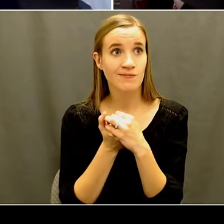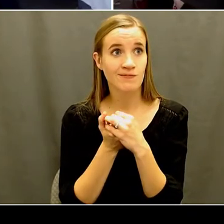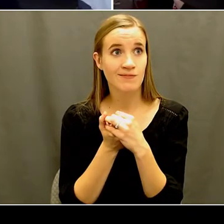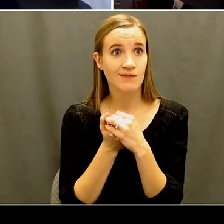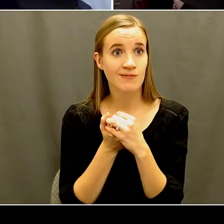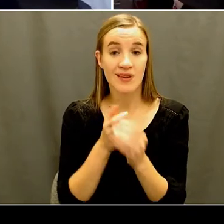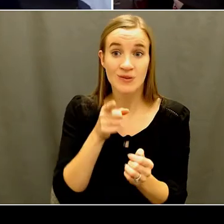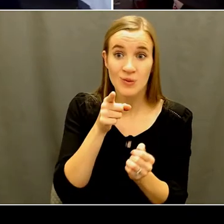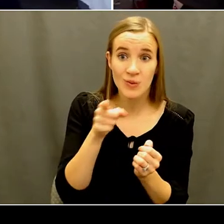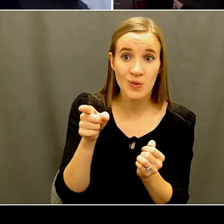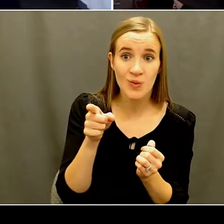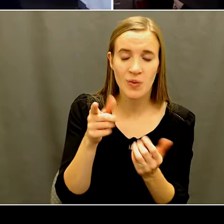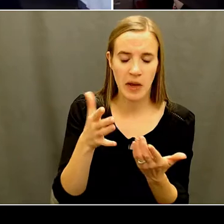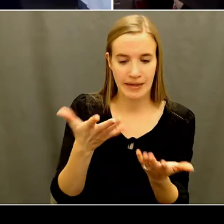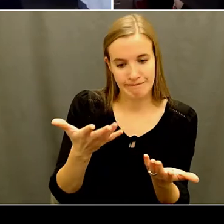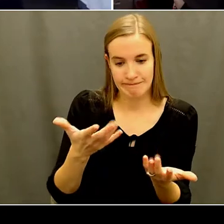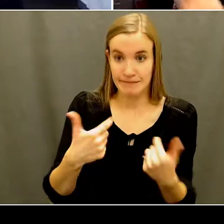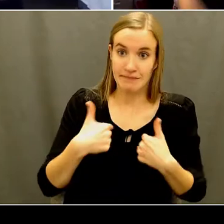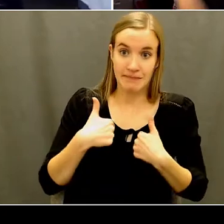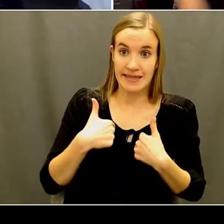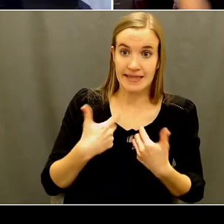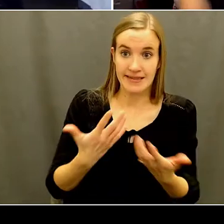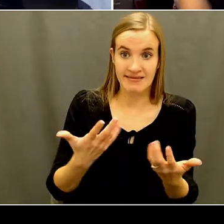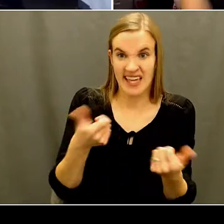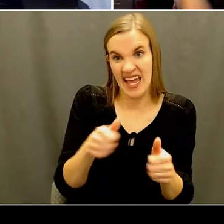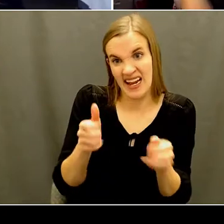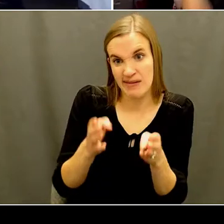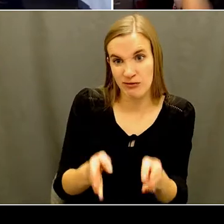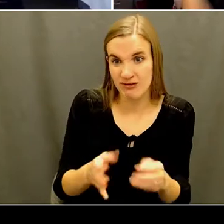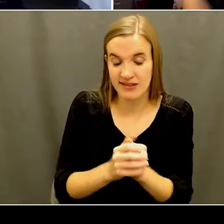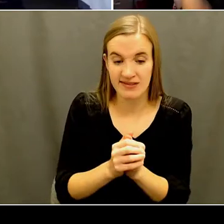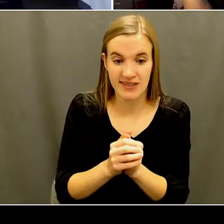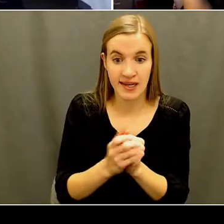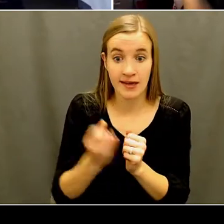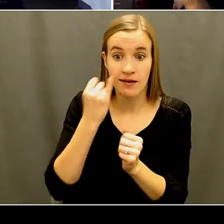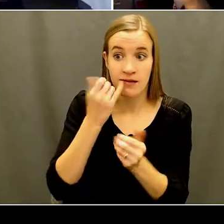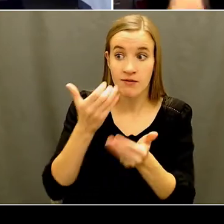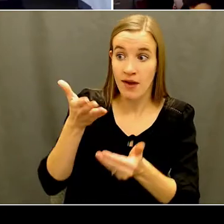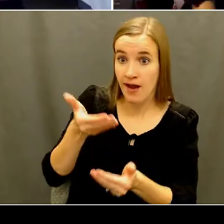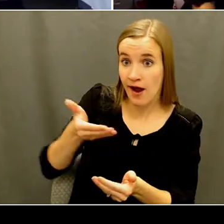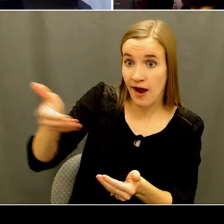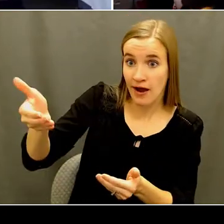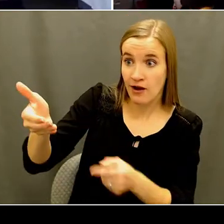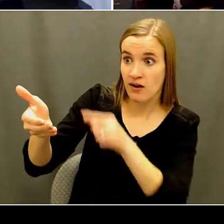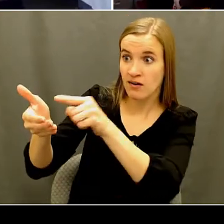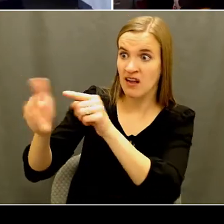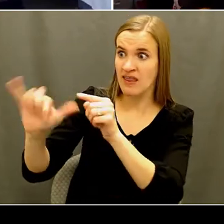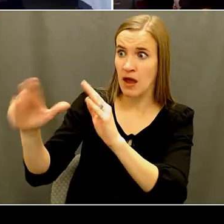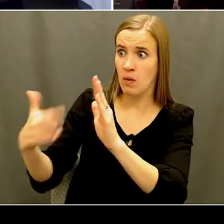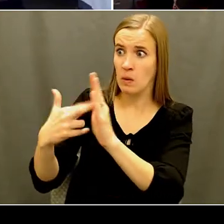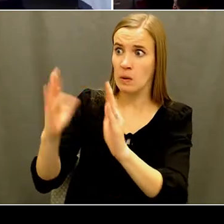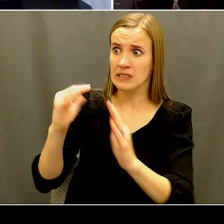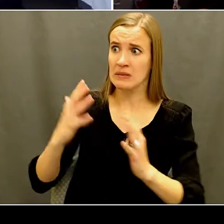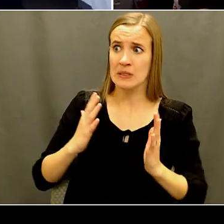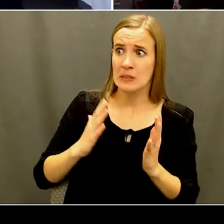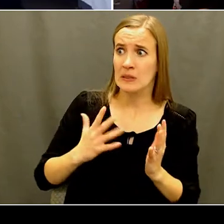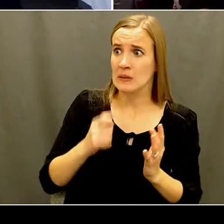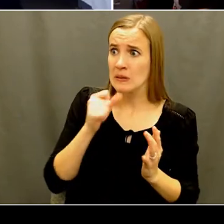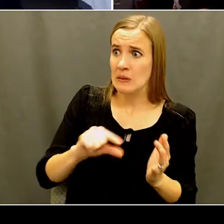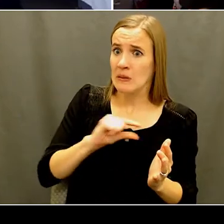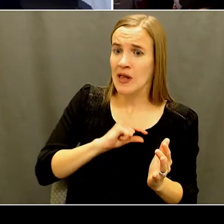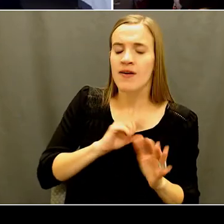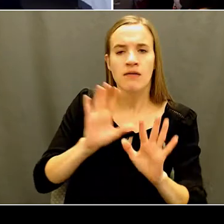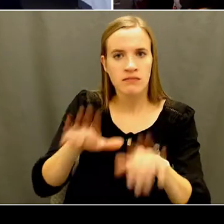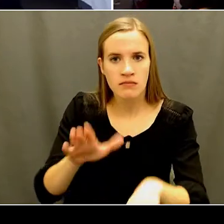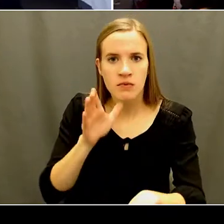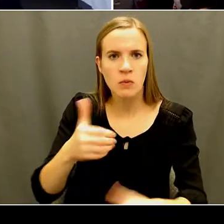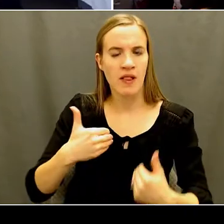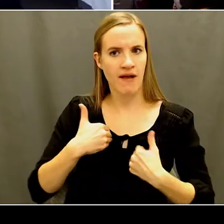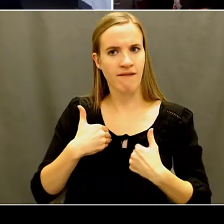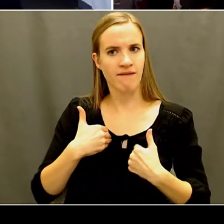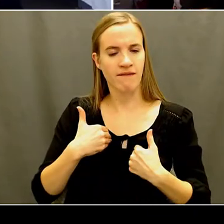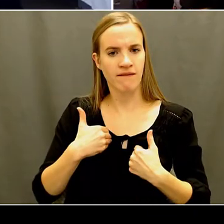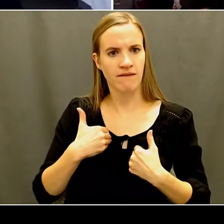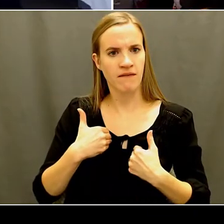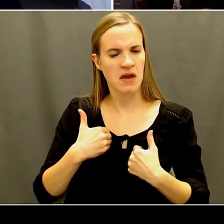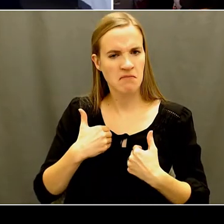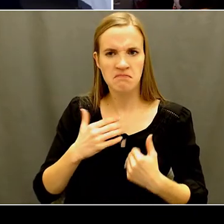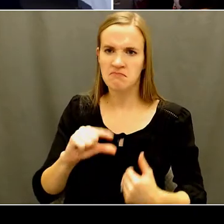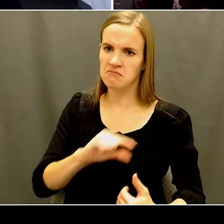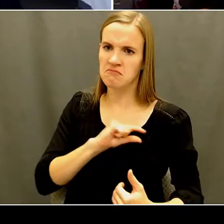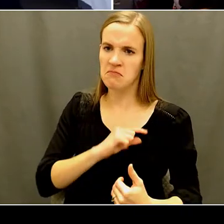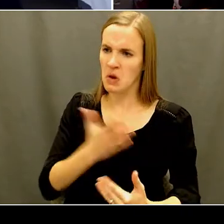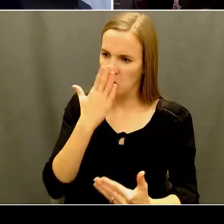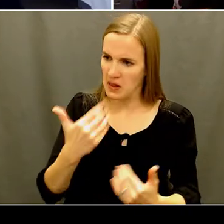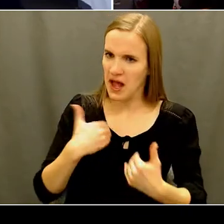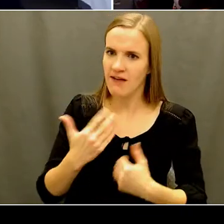interdependence has been a key to my success. And the, the other thing that I